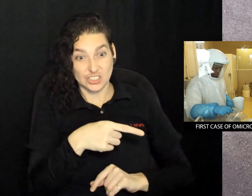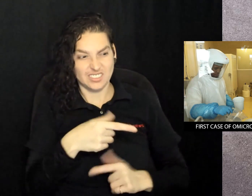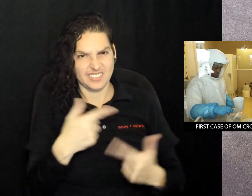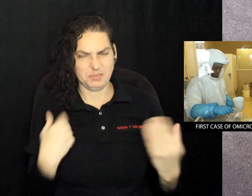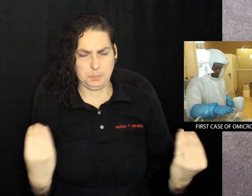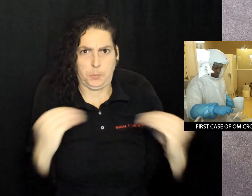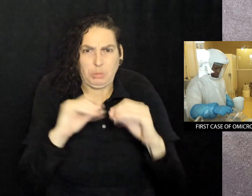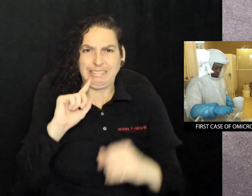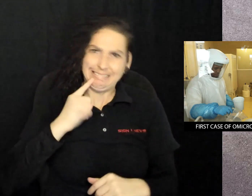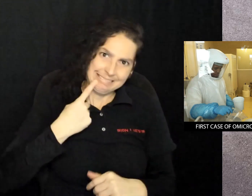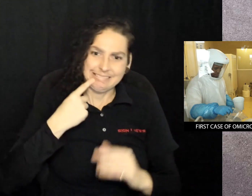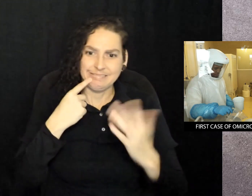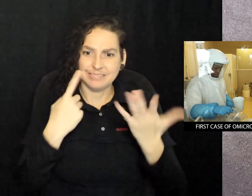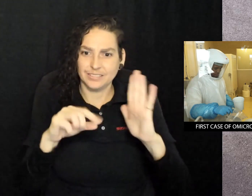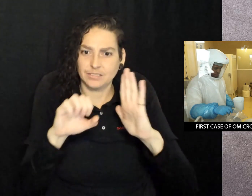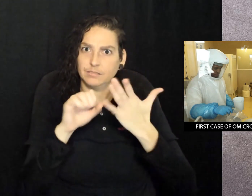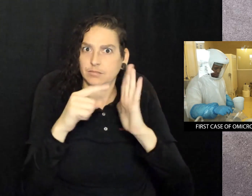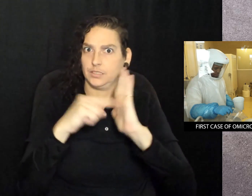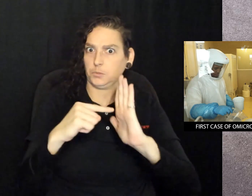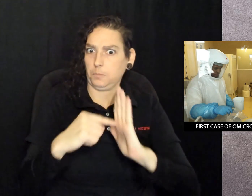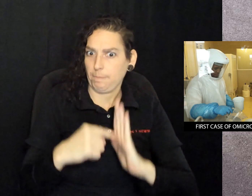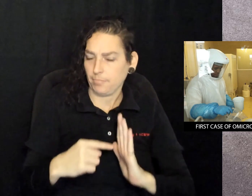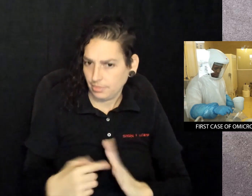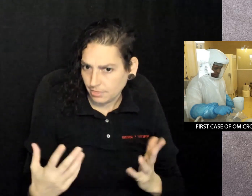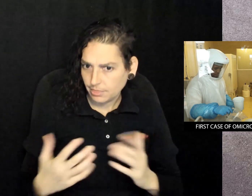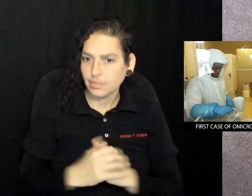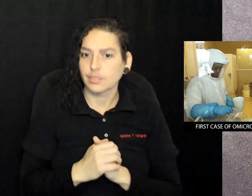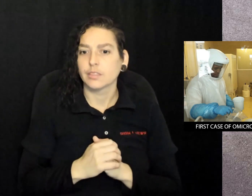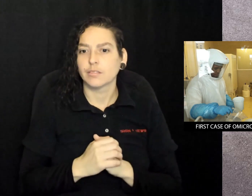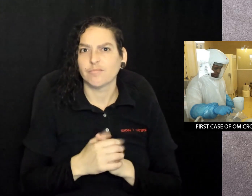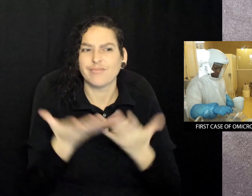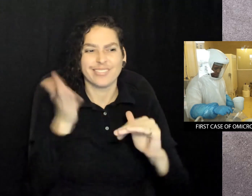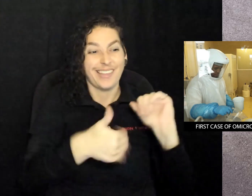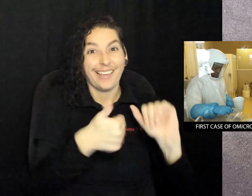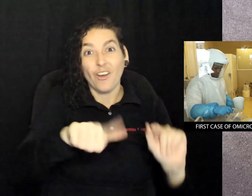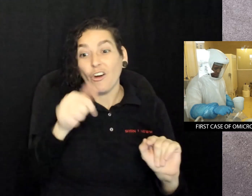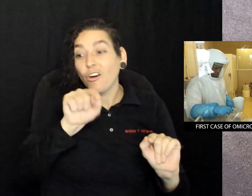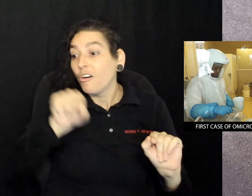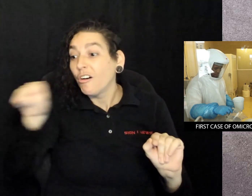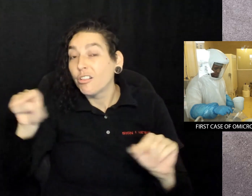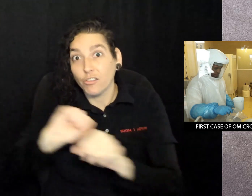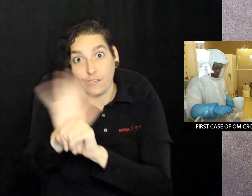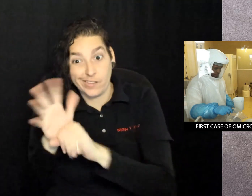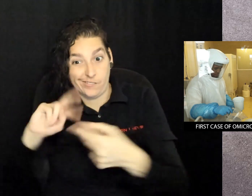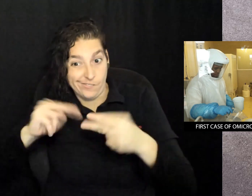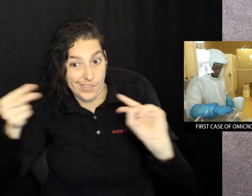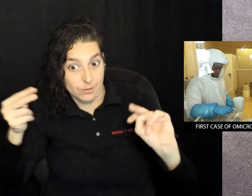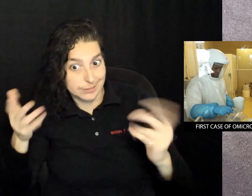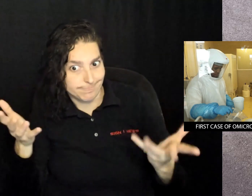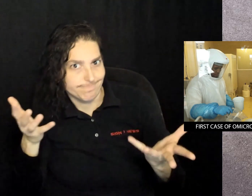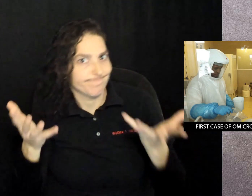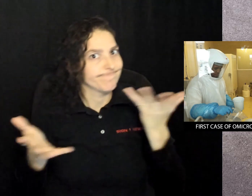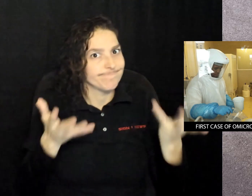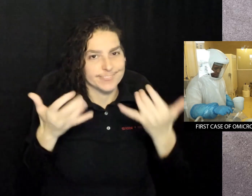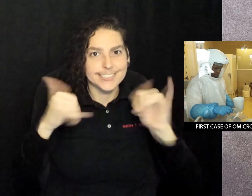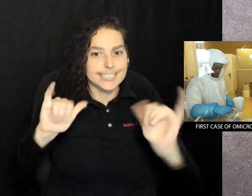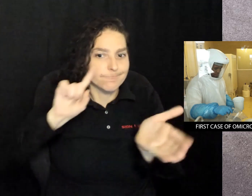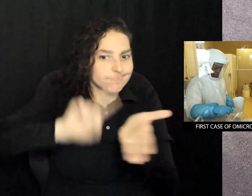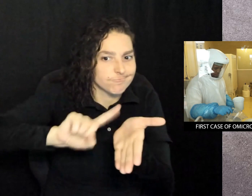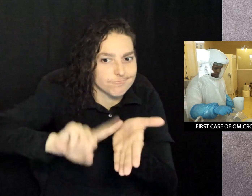and whether those infected have more serious symptoms then from other Covid variants